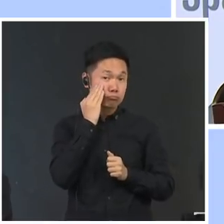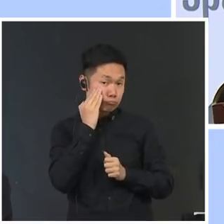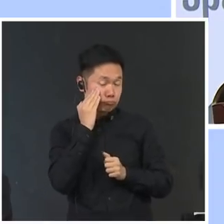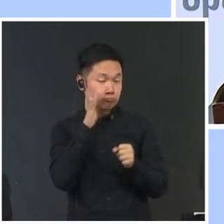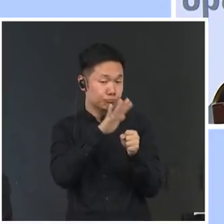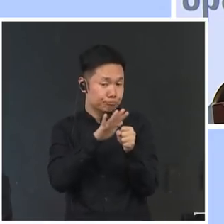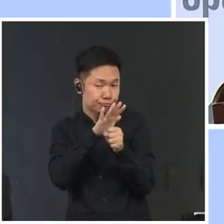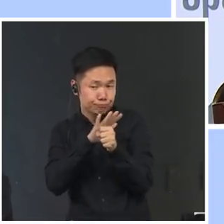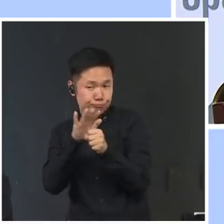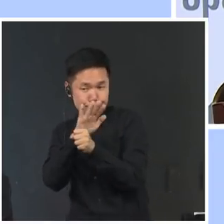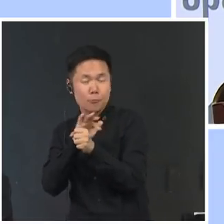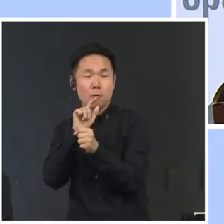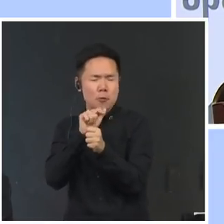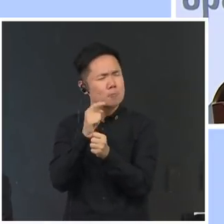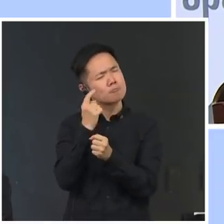in Oto City and just this year, October